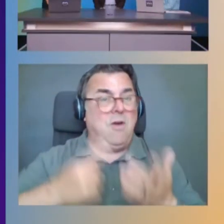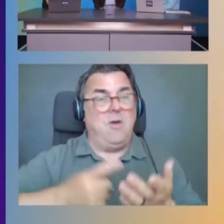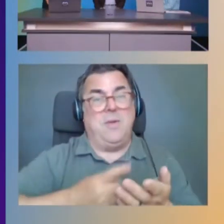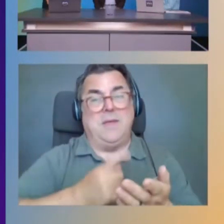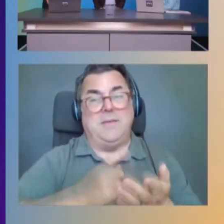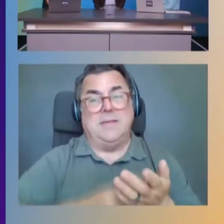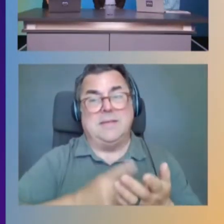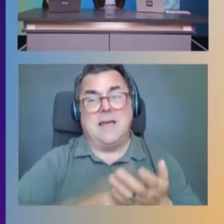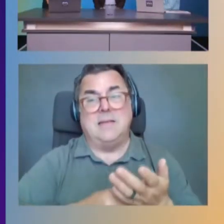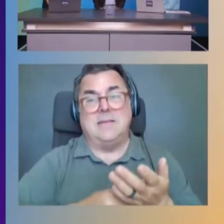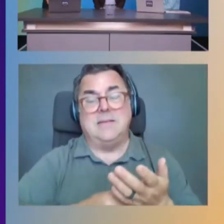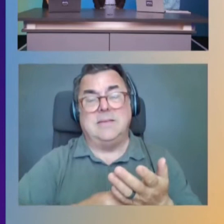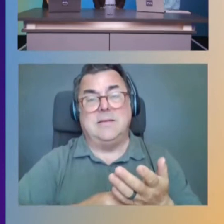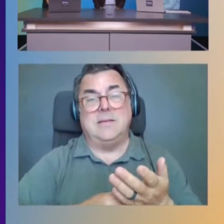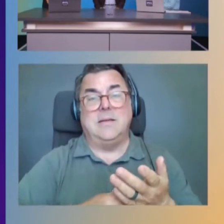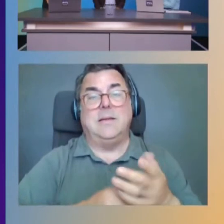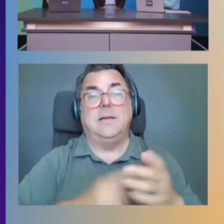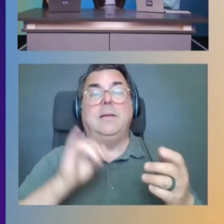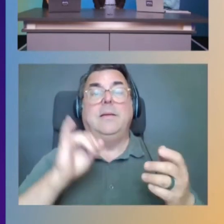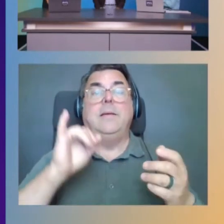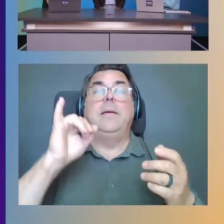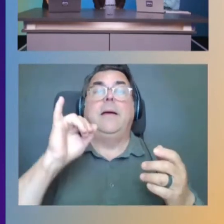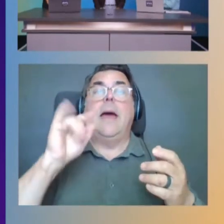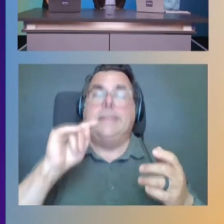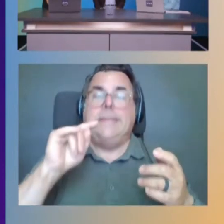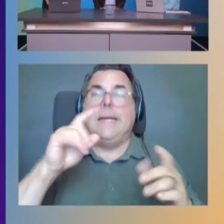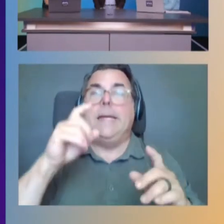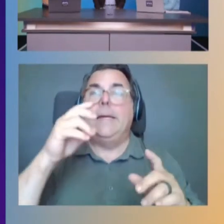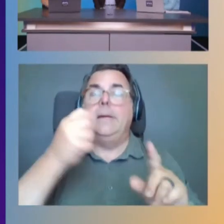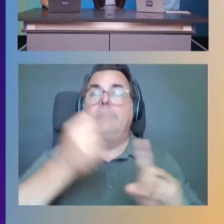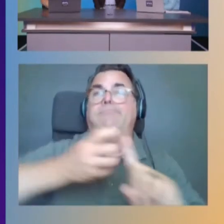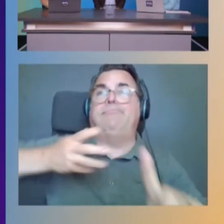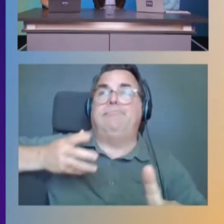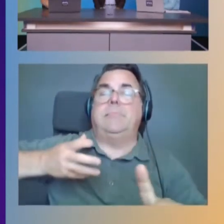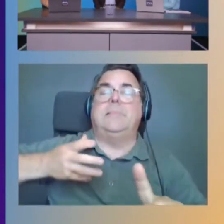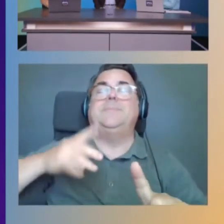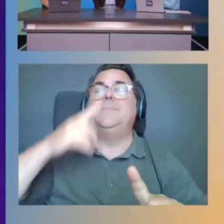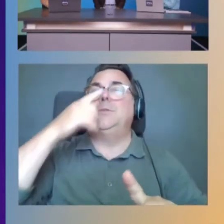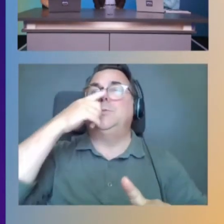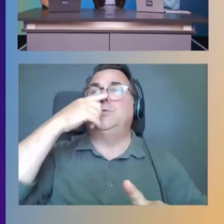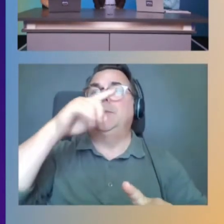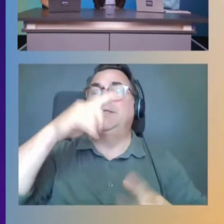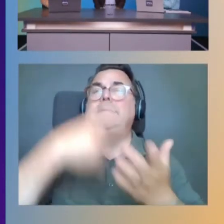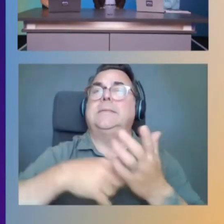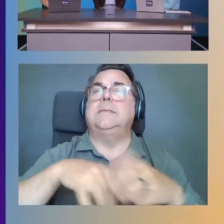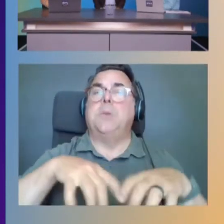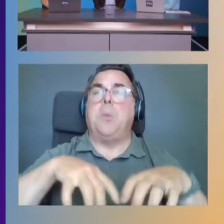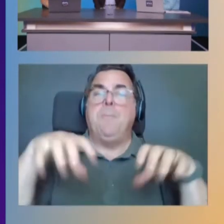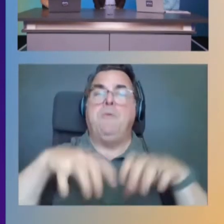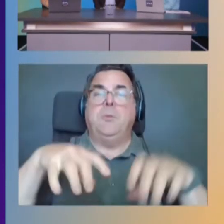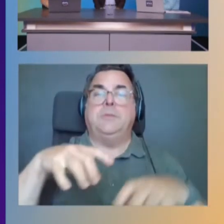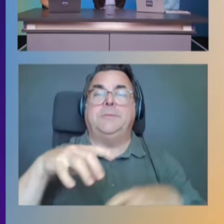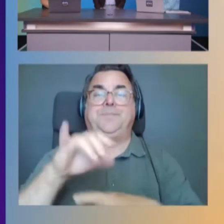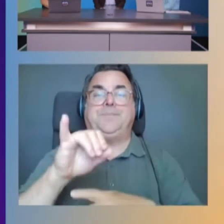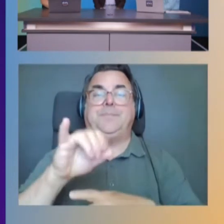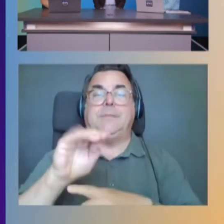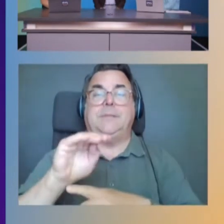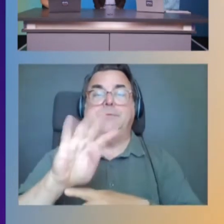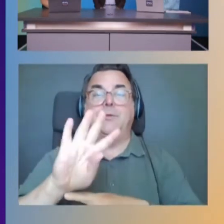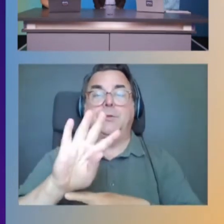about the IP behind it, so maybe we could talk a little bit about the performance of the Im4gn and instances here.